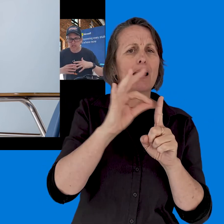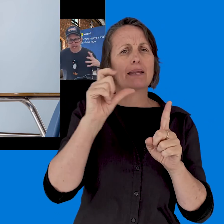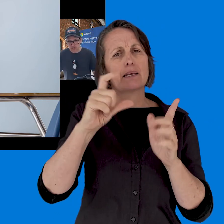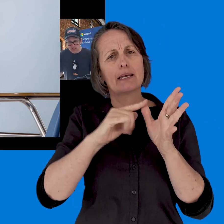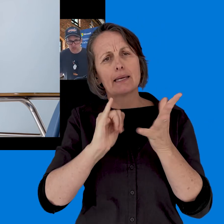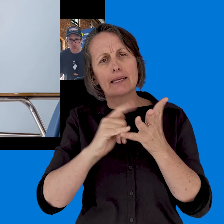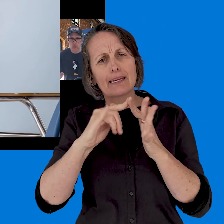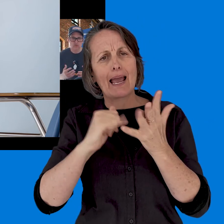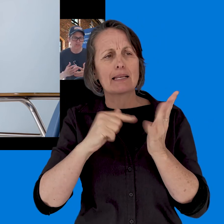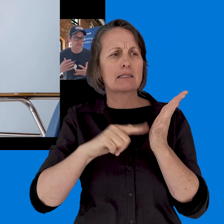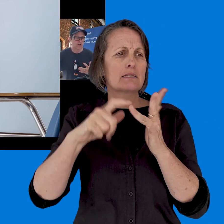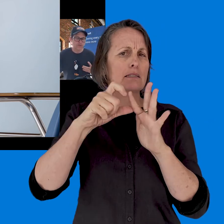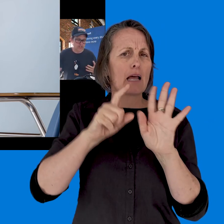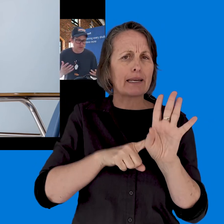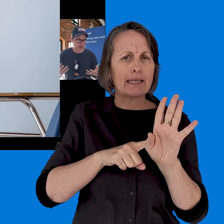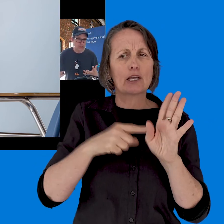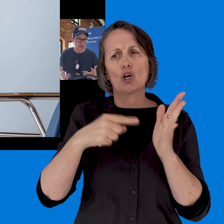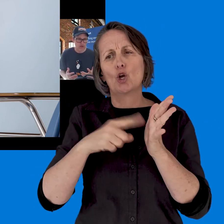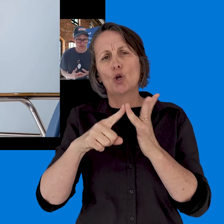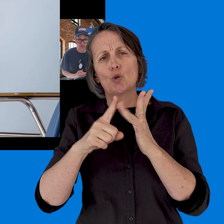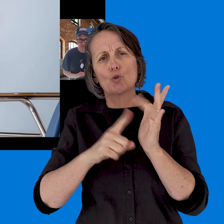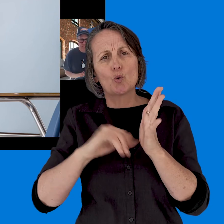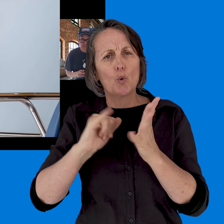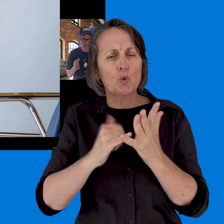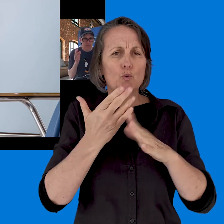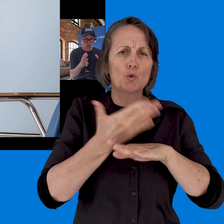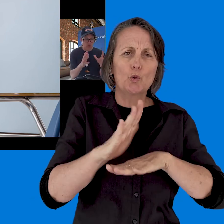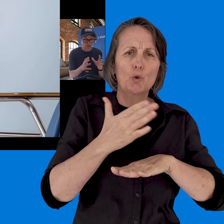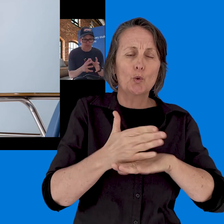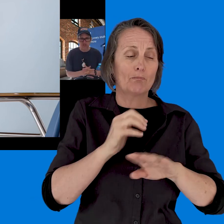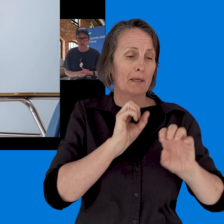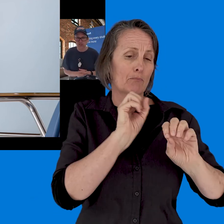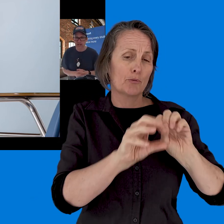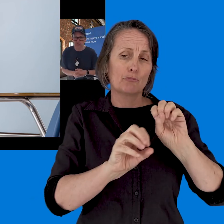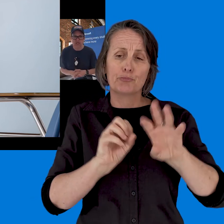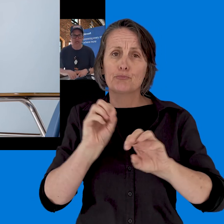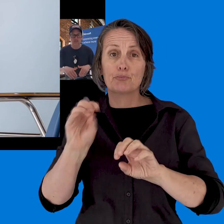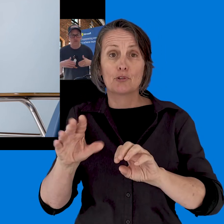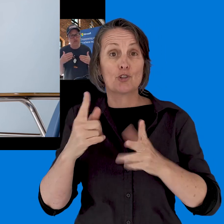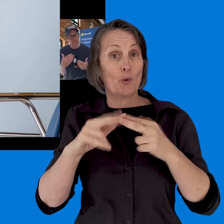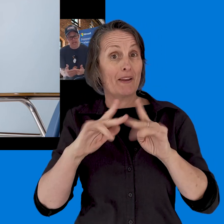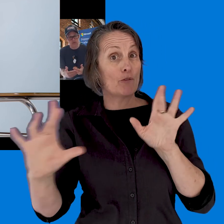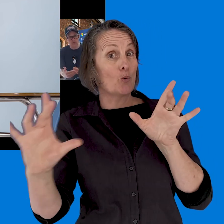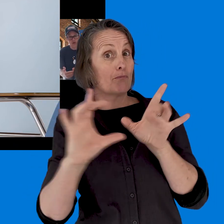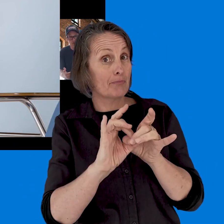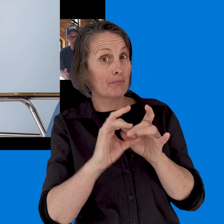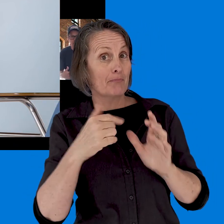and the latest tools and stuff that's going on in the Microsoft space. These are all my professional channels, so if you connect with me on there,